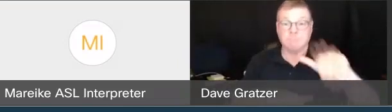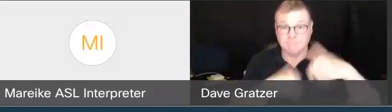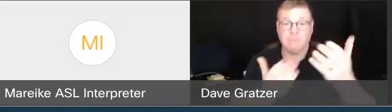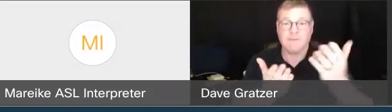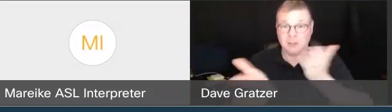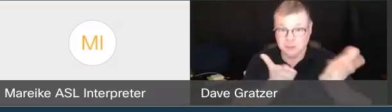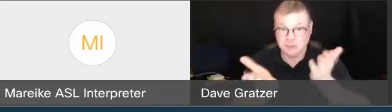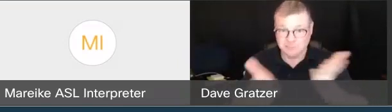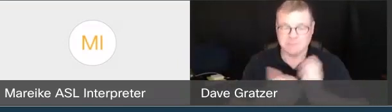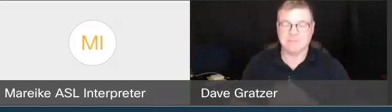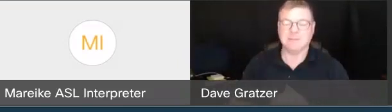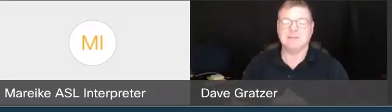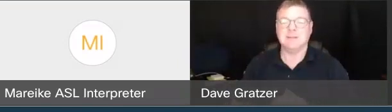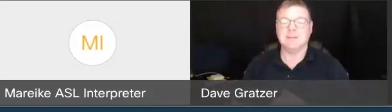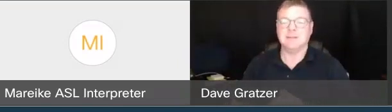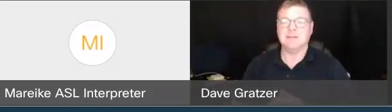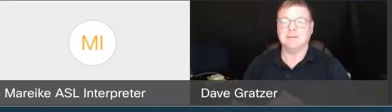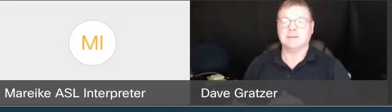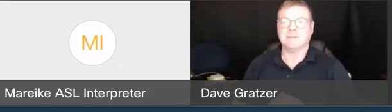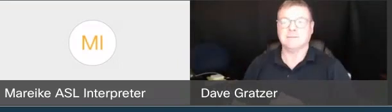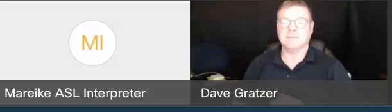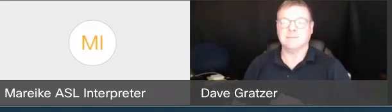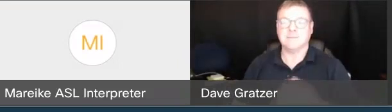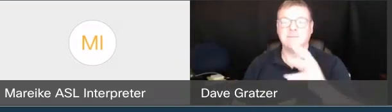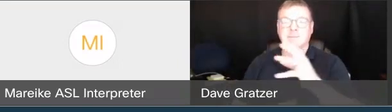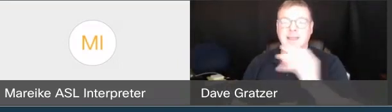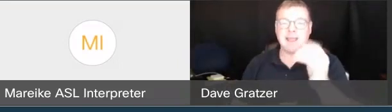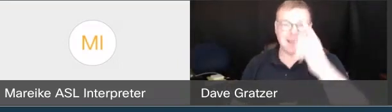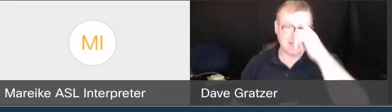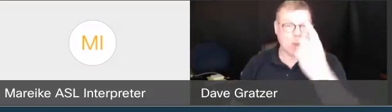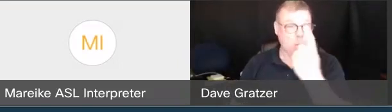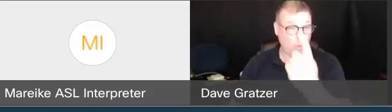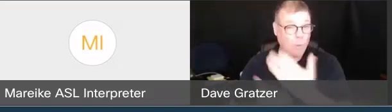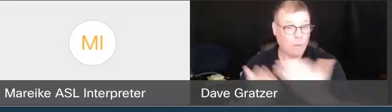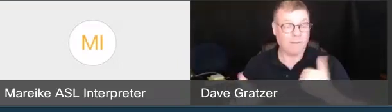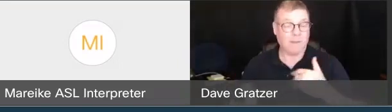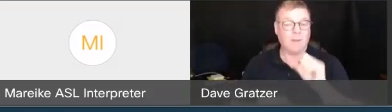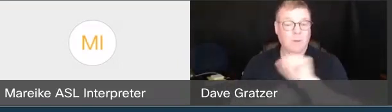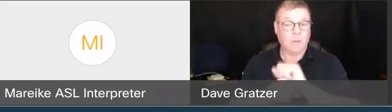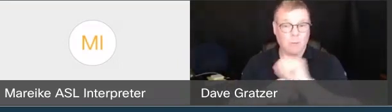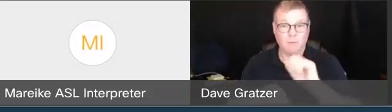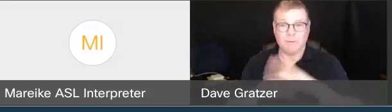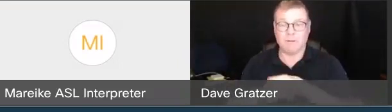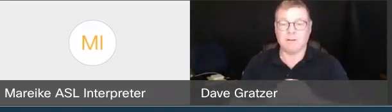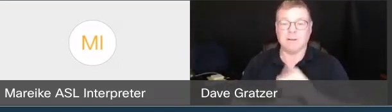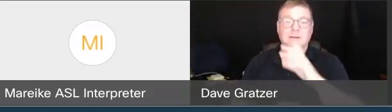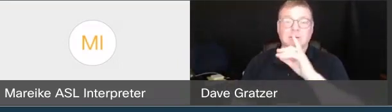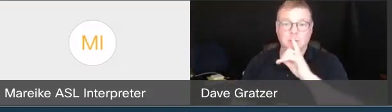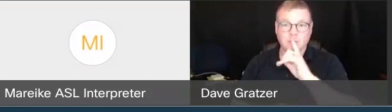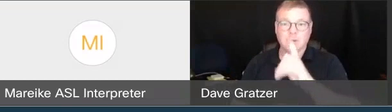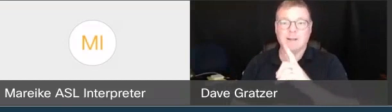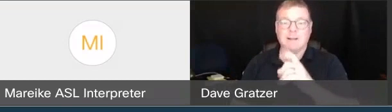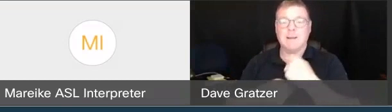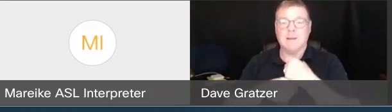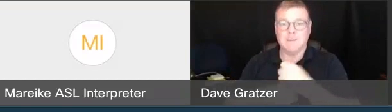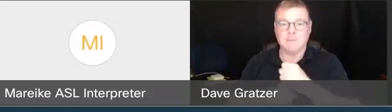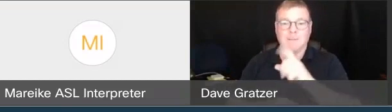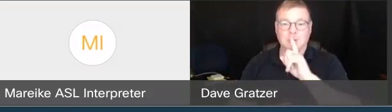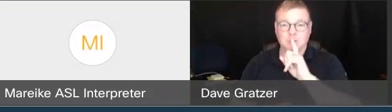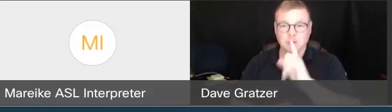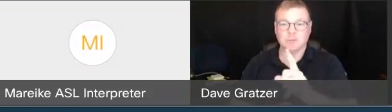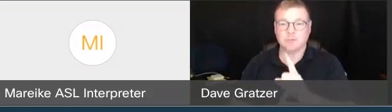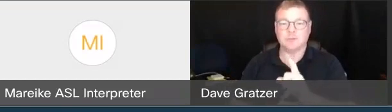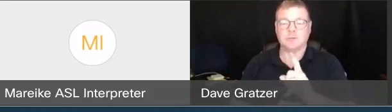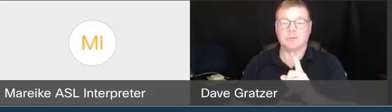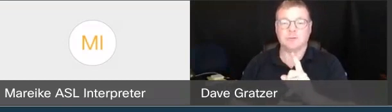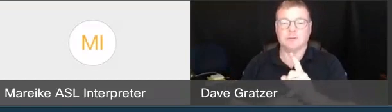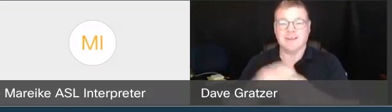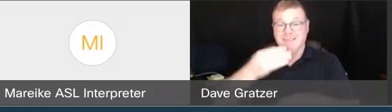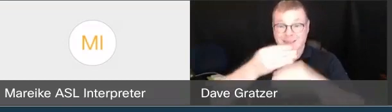And I think one thing that we're working on is, is really making sure that these extra assessments